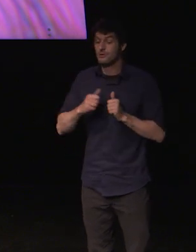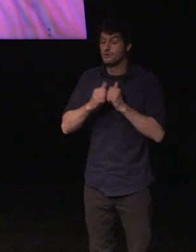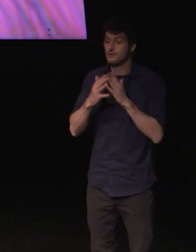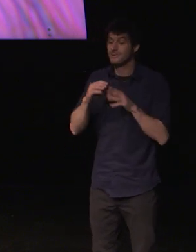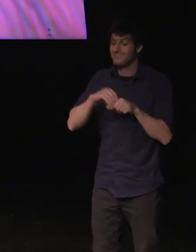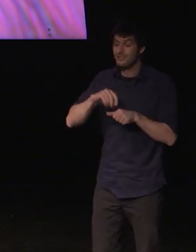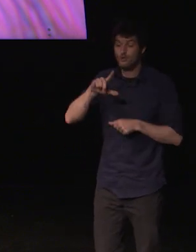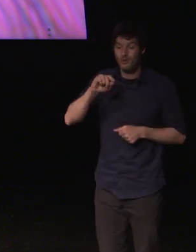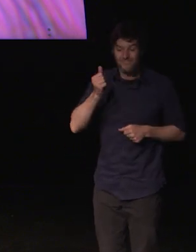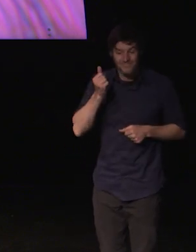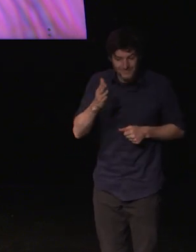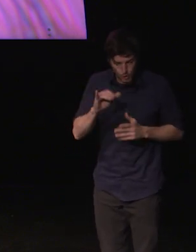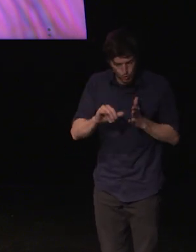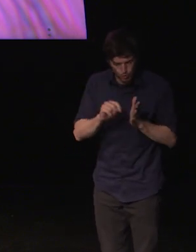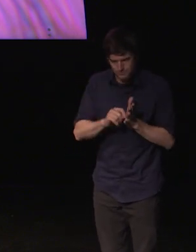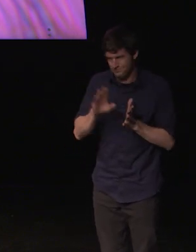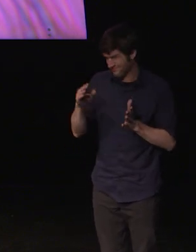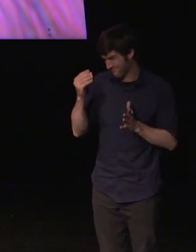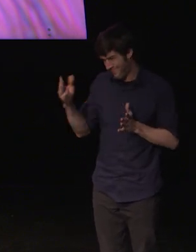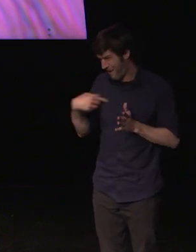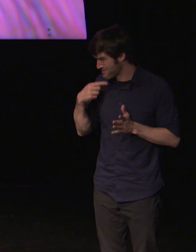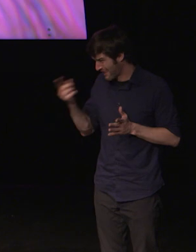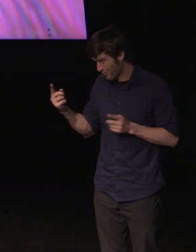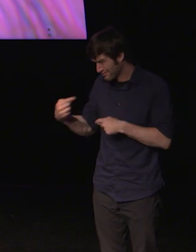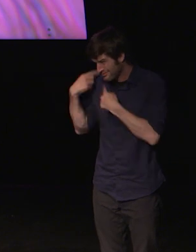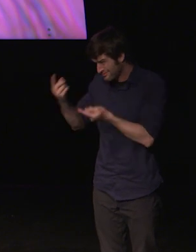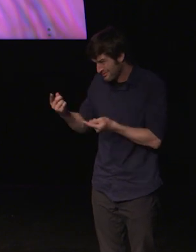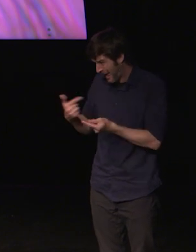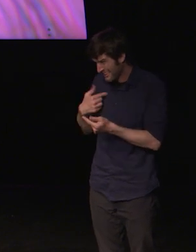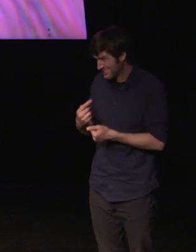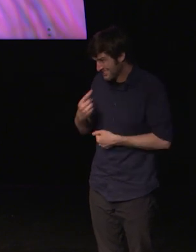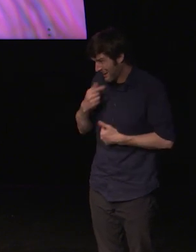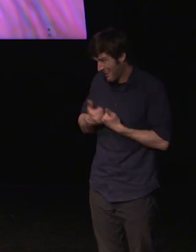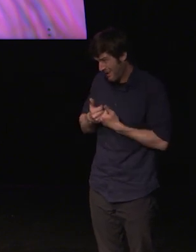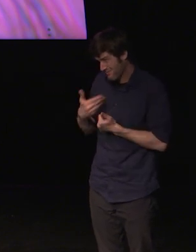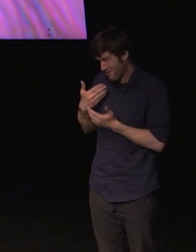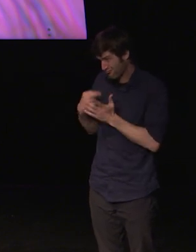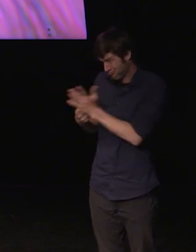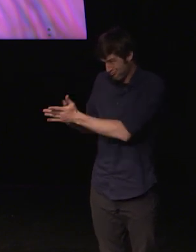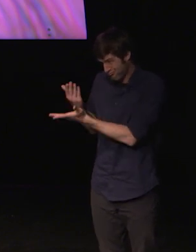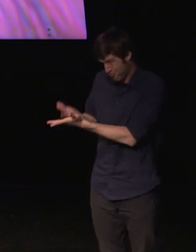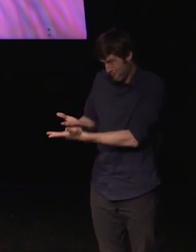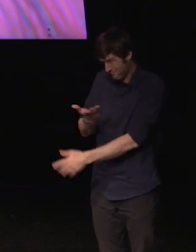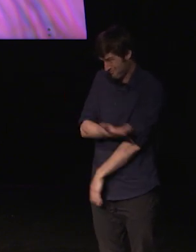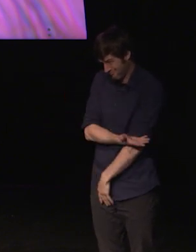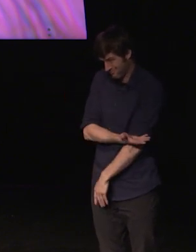Like, "I've been telling you all this time I suck at video games. Here's proof." And so I've been doing it since then.